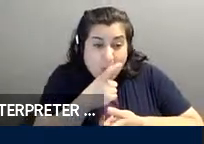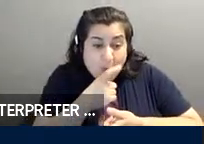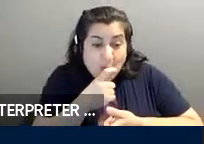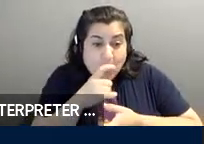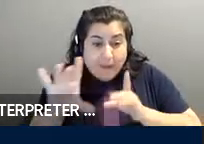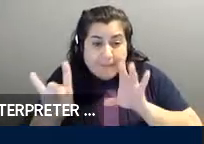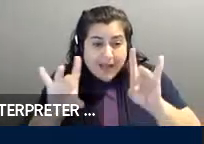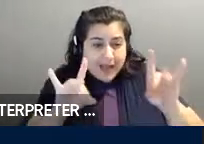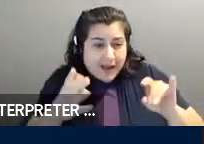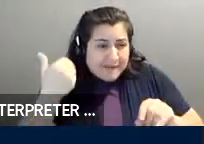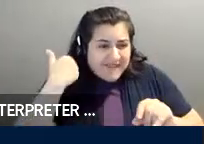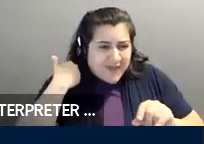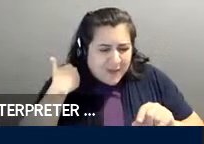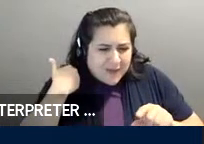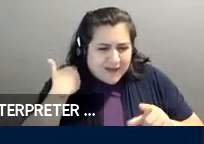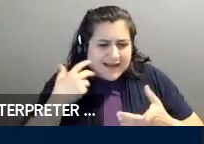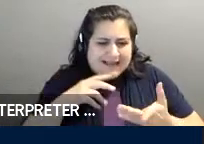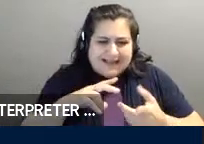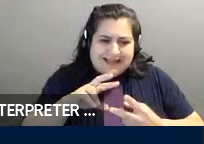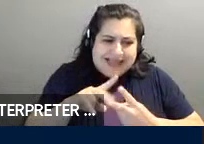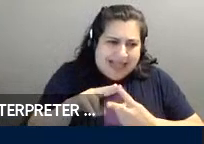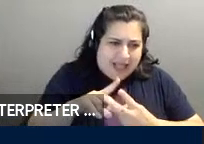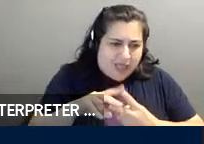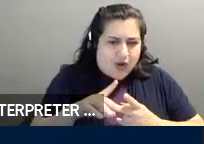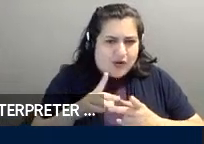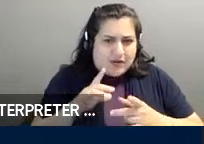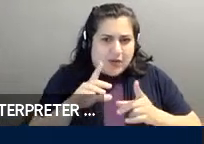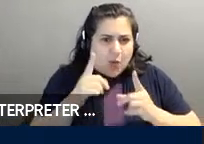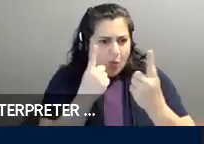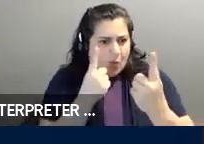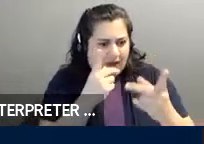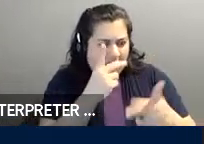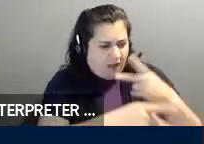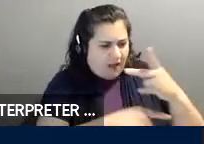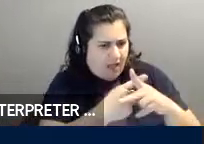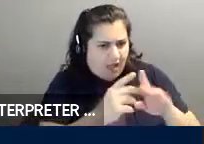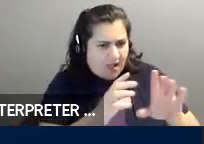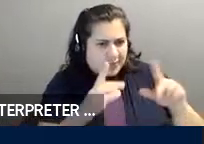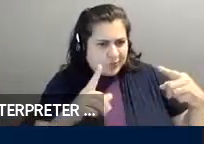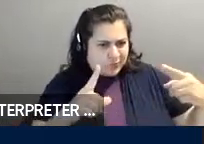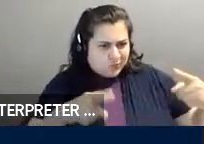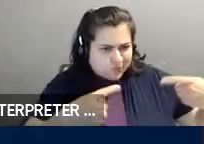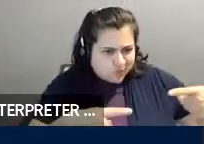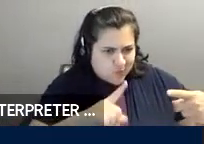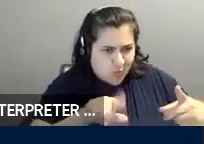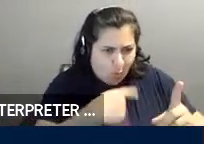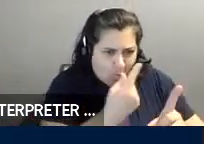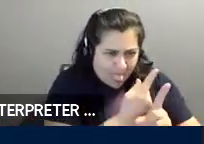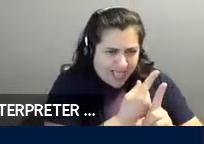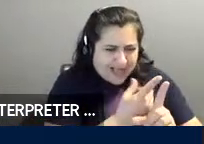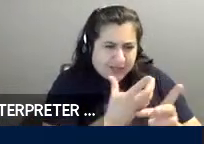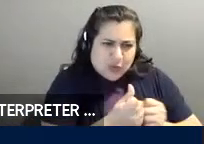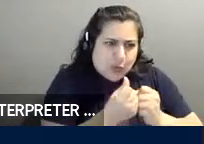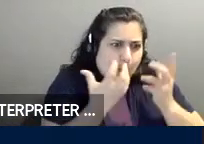And also researchers did statistically re-sample the data, and specifically one area was that